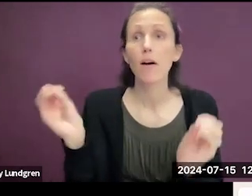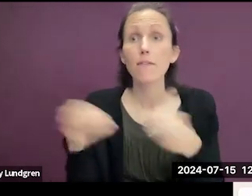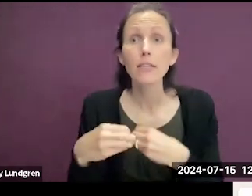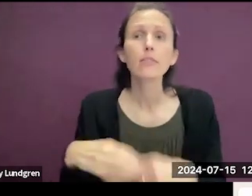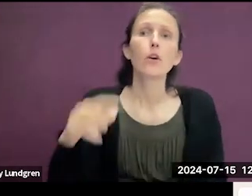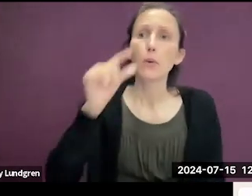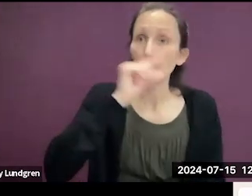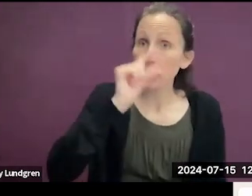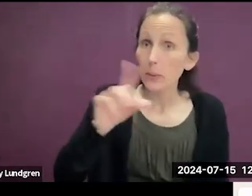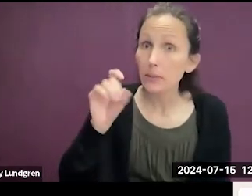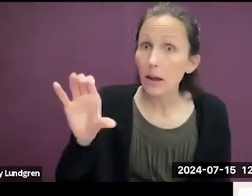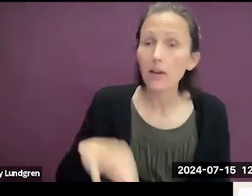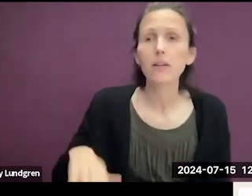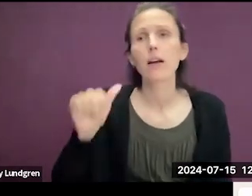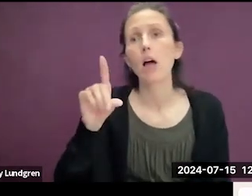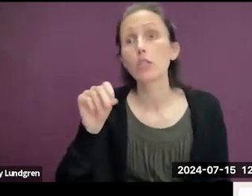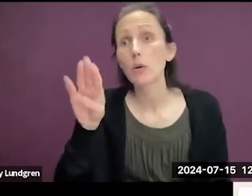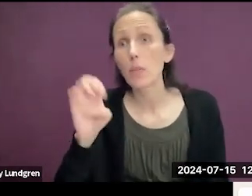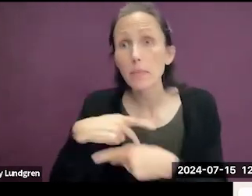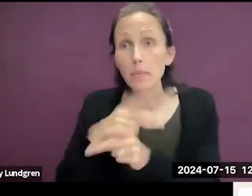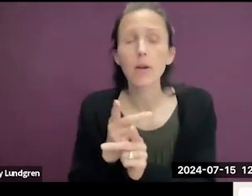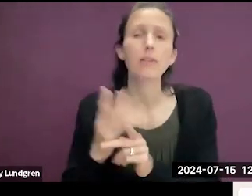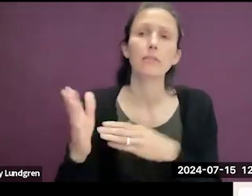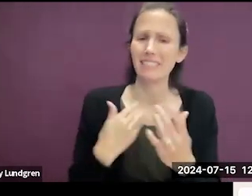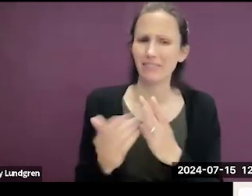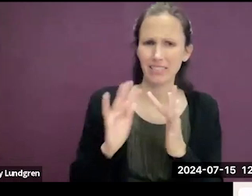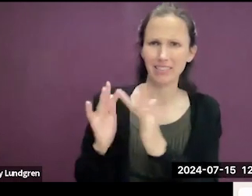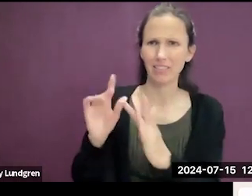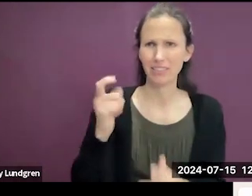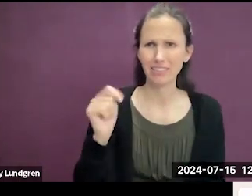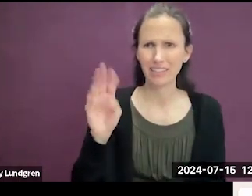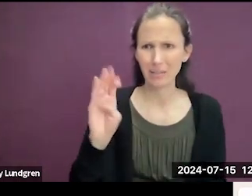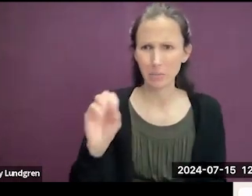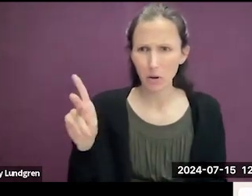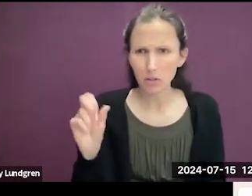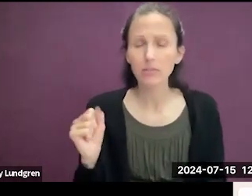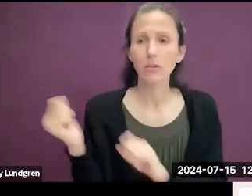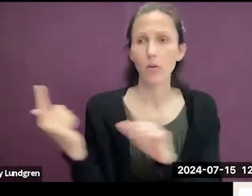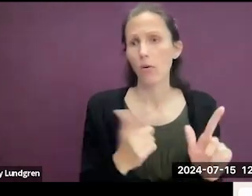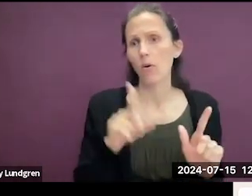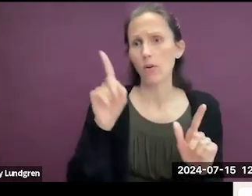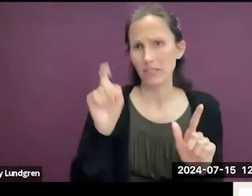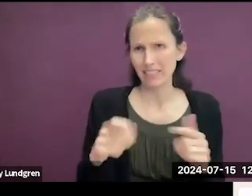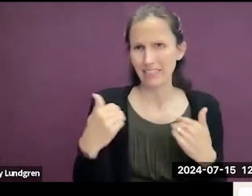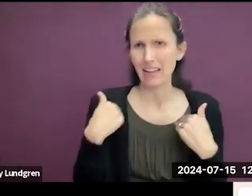or an Adobe product document, even digital textbooks, they all need to provide equal access to individuals